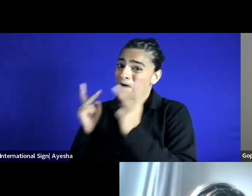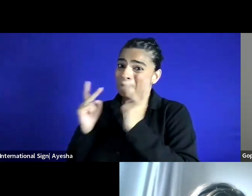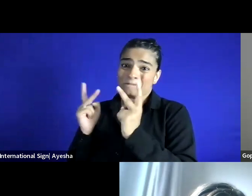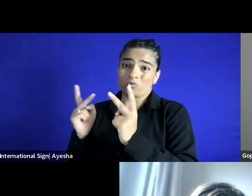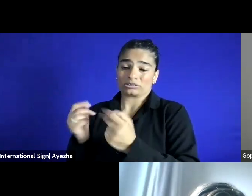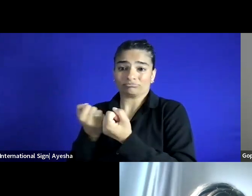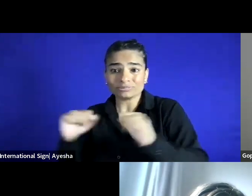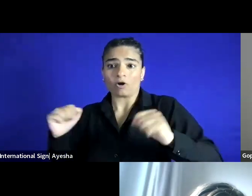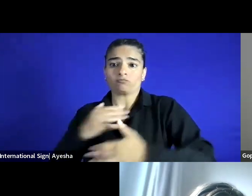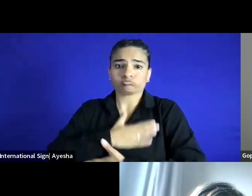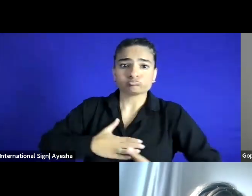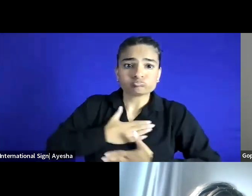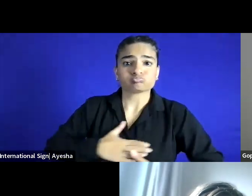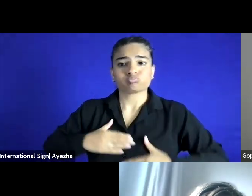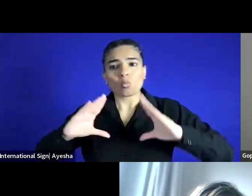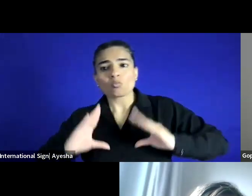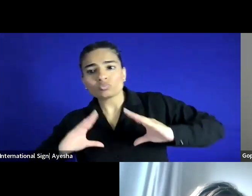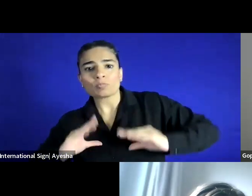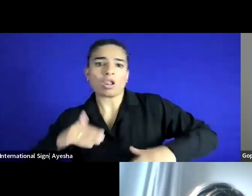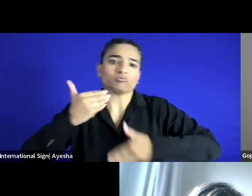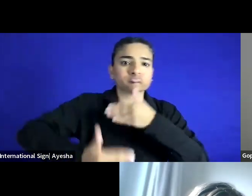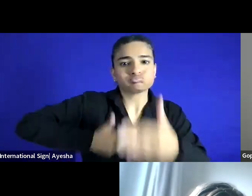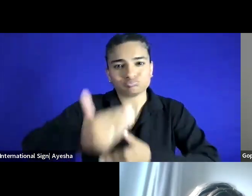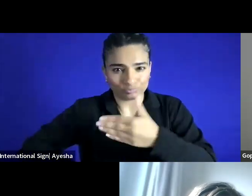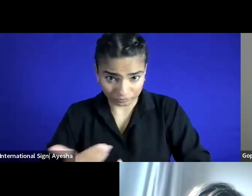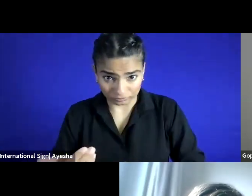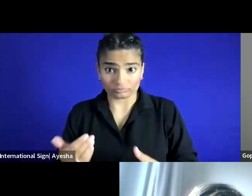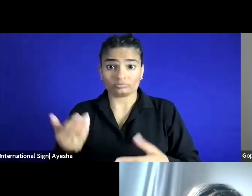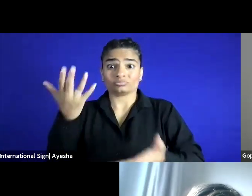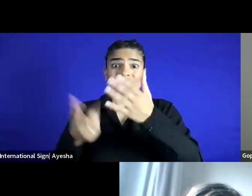And, we really do our best on all levels, from programs to logistics,